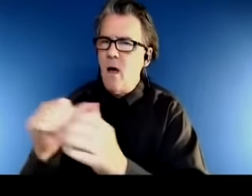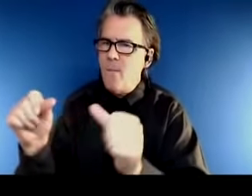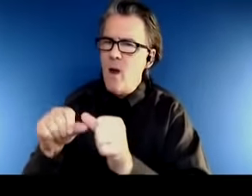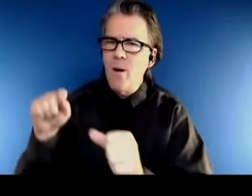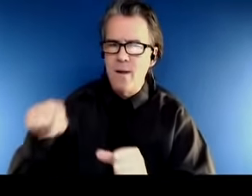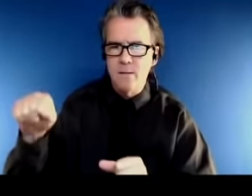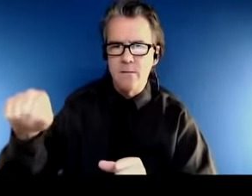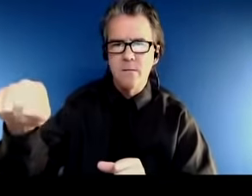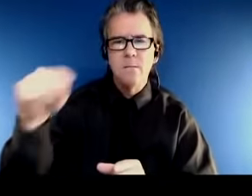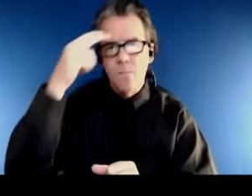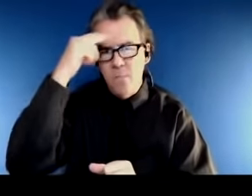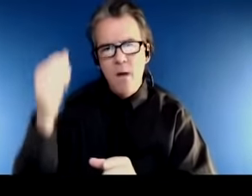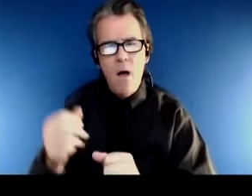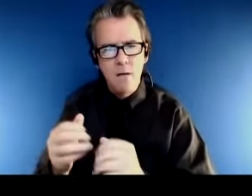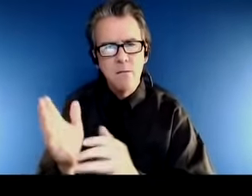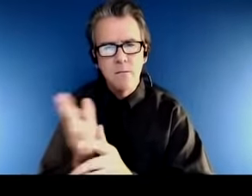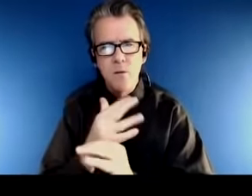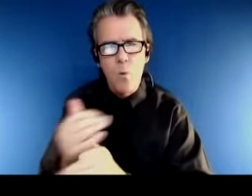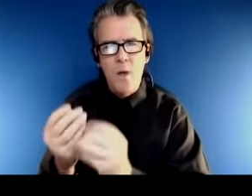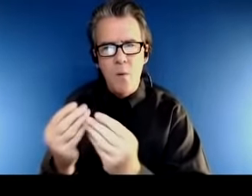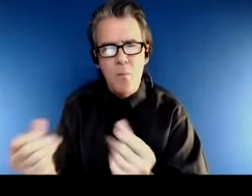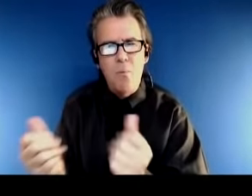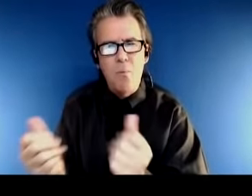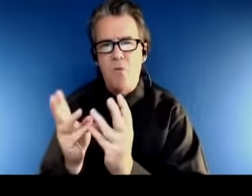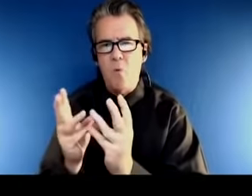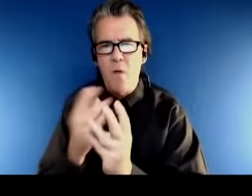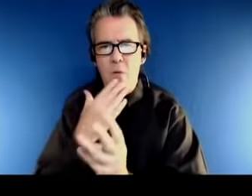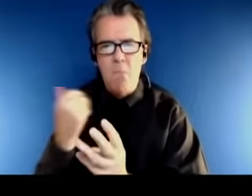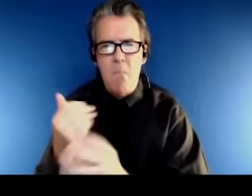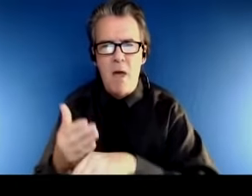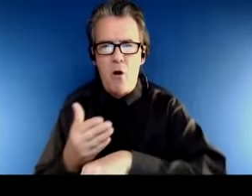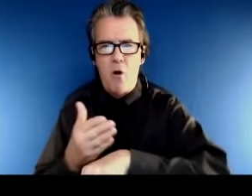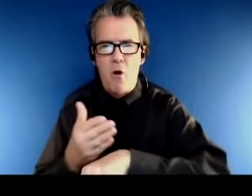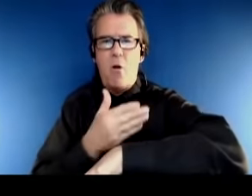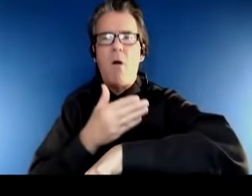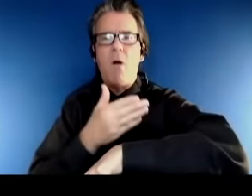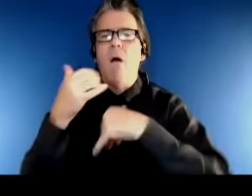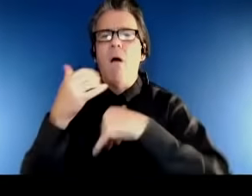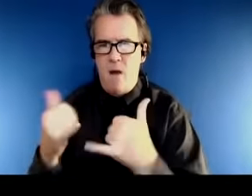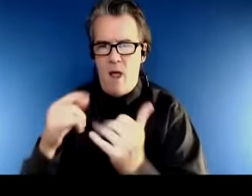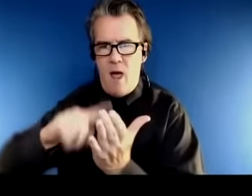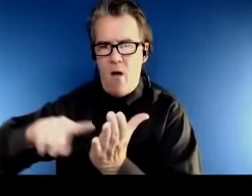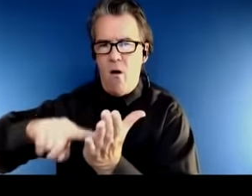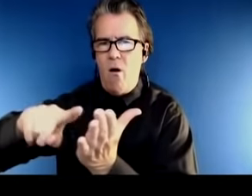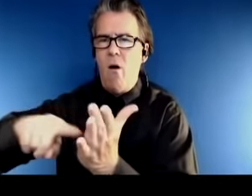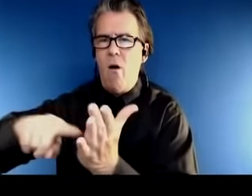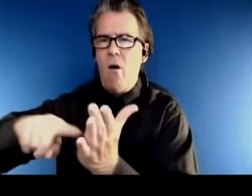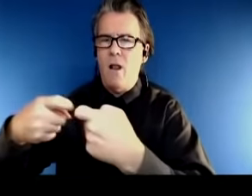I can tell you with a high degree of confidence that we're tracking at or better than that goal so far.